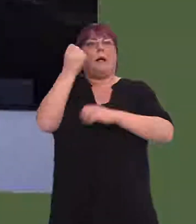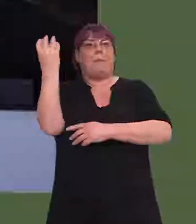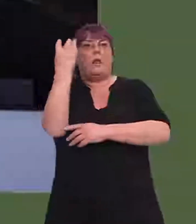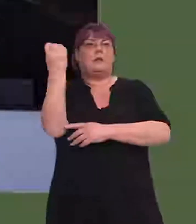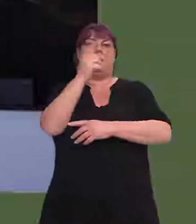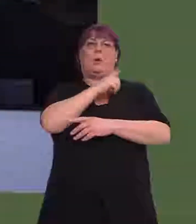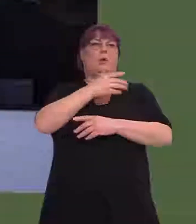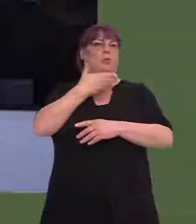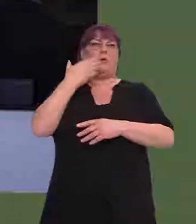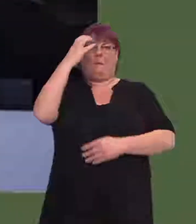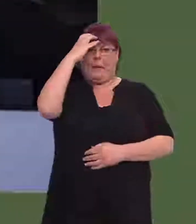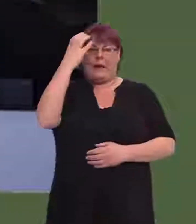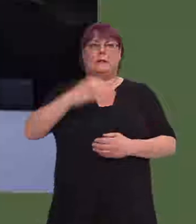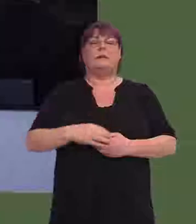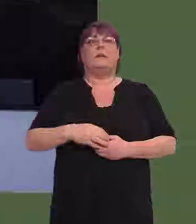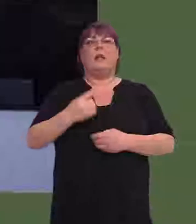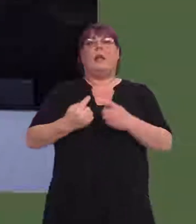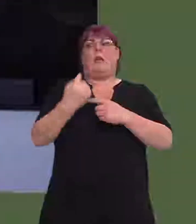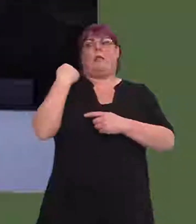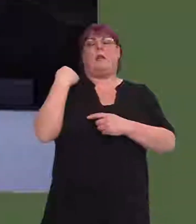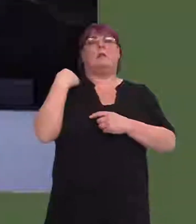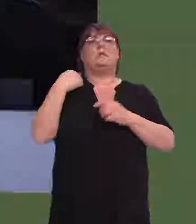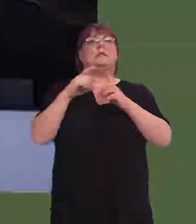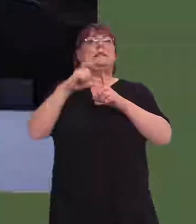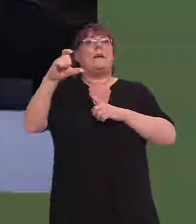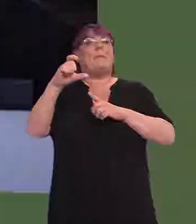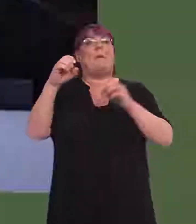Last December, Betsi Cadwaladr University Local Health Board released figures showing